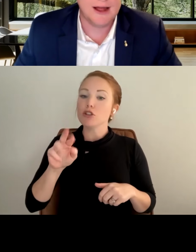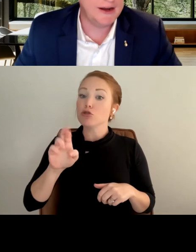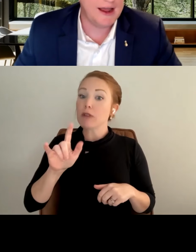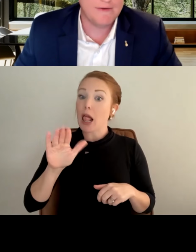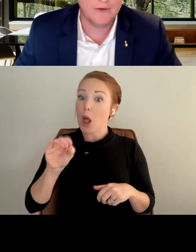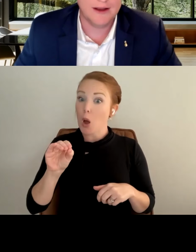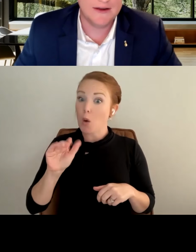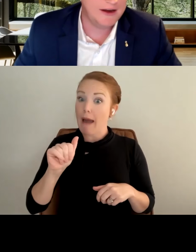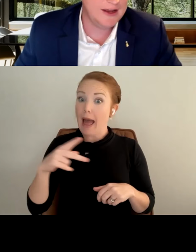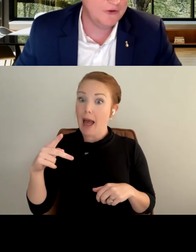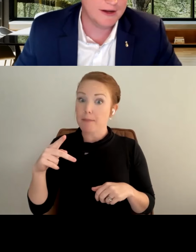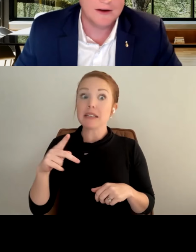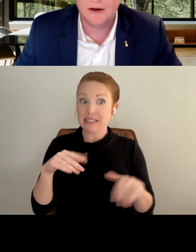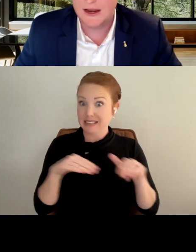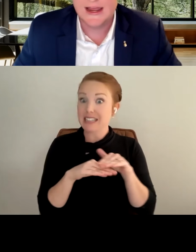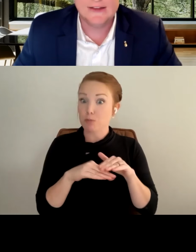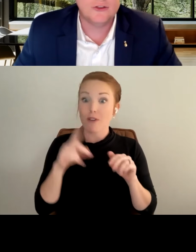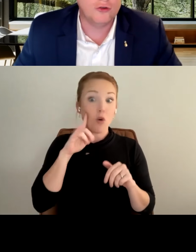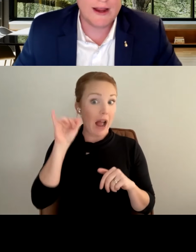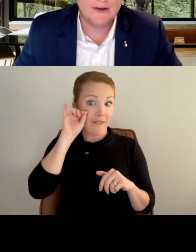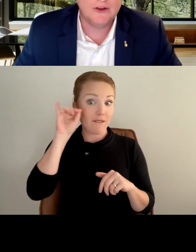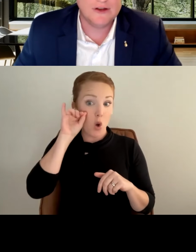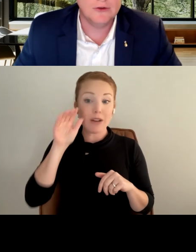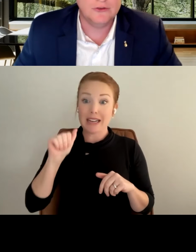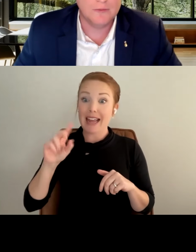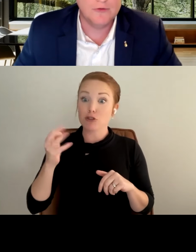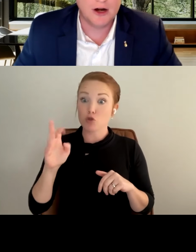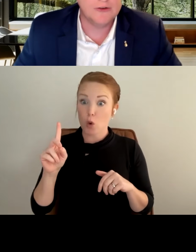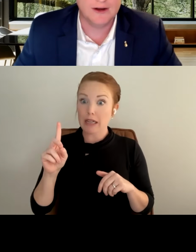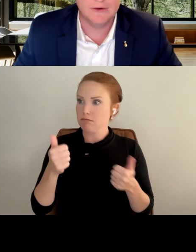on an iPhone, and on an Android, right? It's great to use to move cards around.